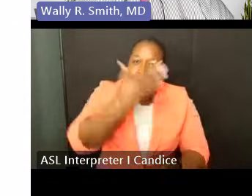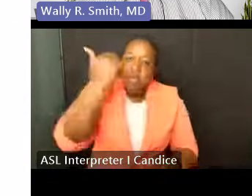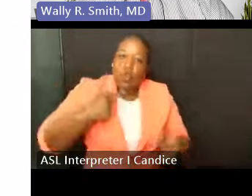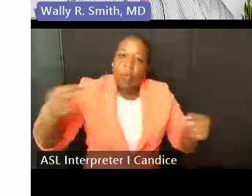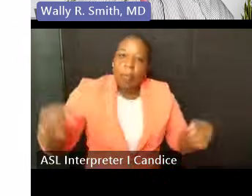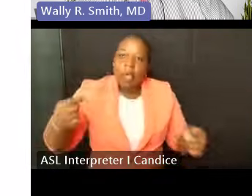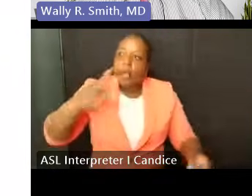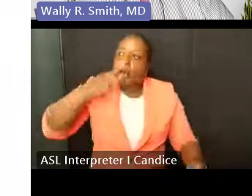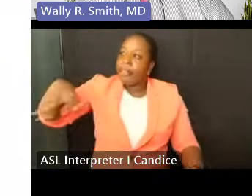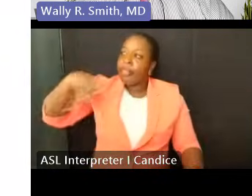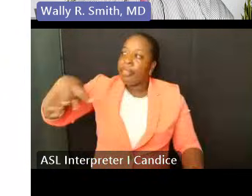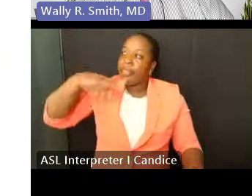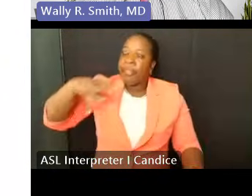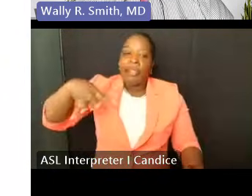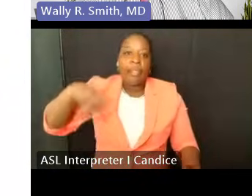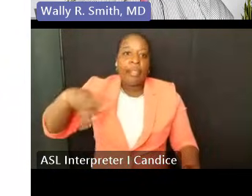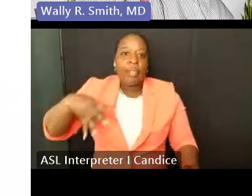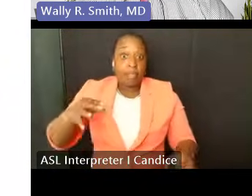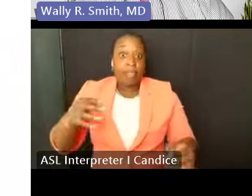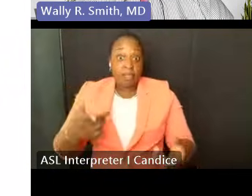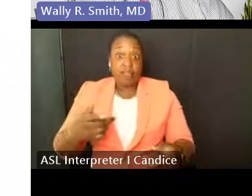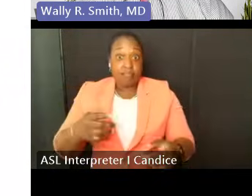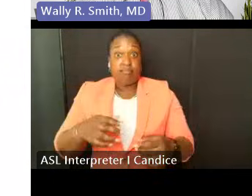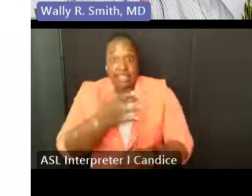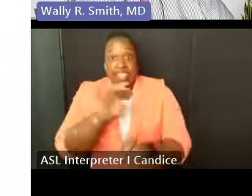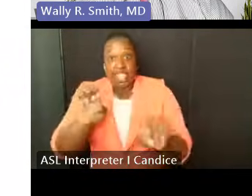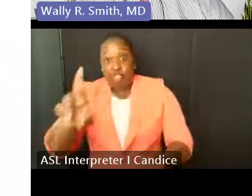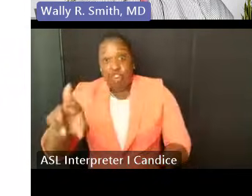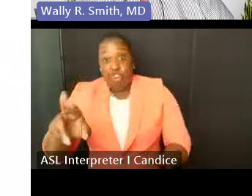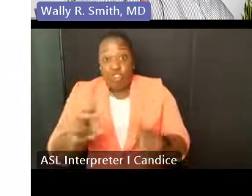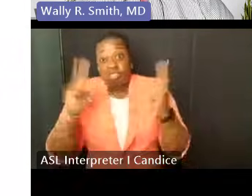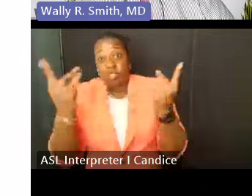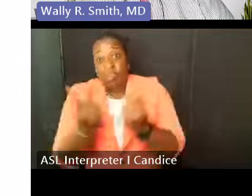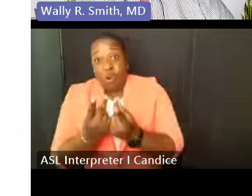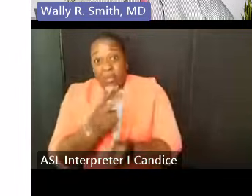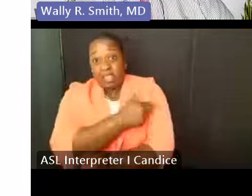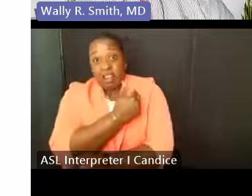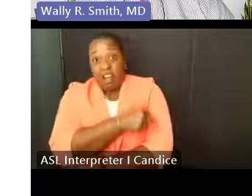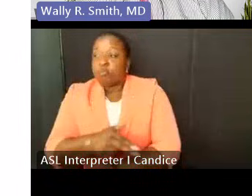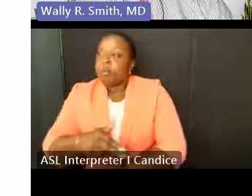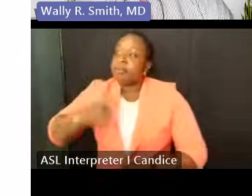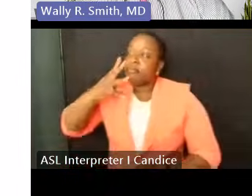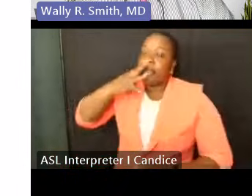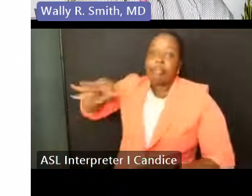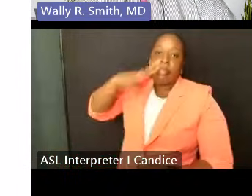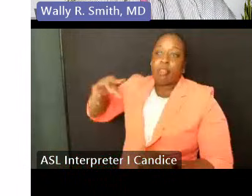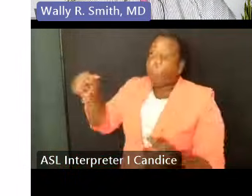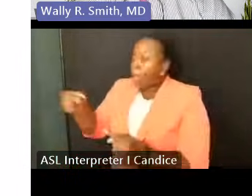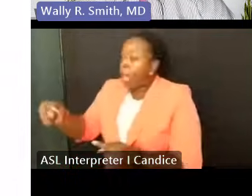often in emergency departments and hospitals. I get all that on the table. Because if I don't,